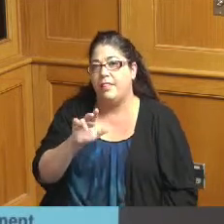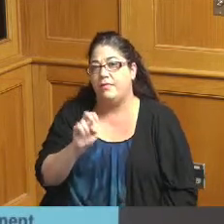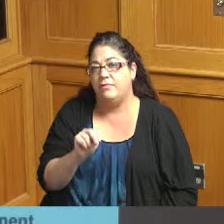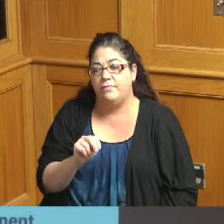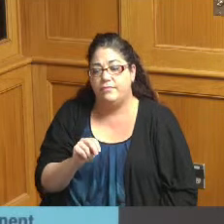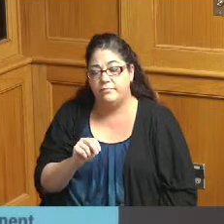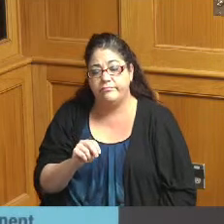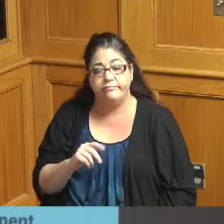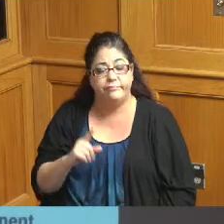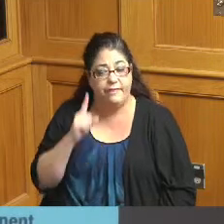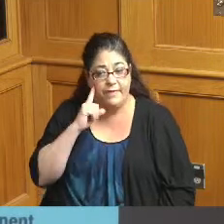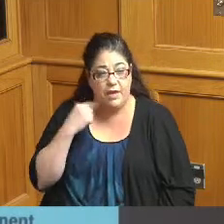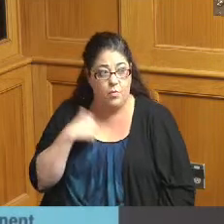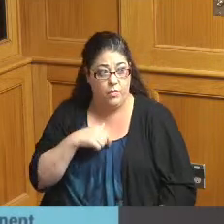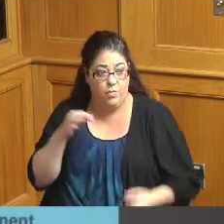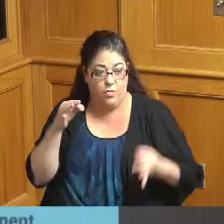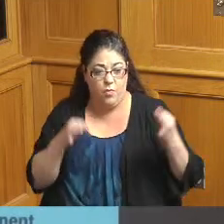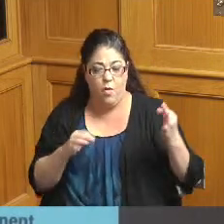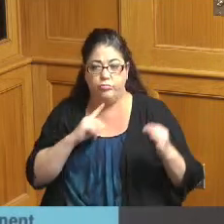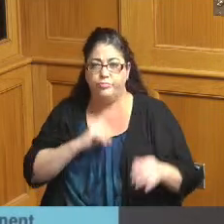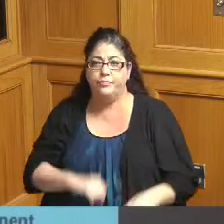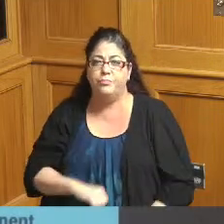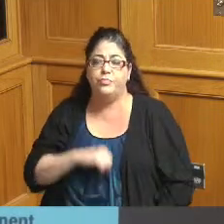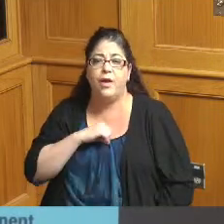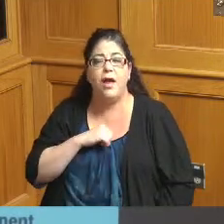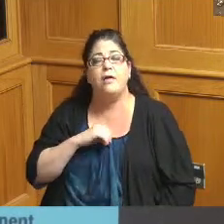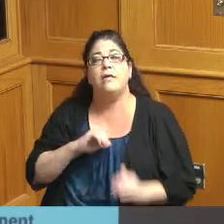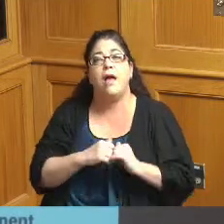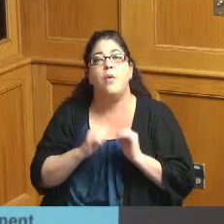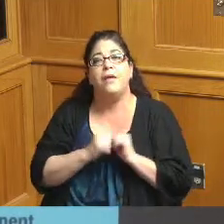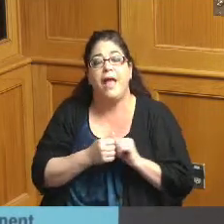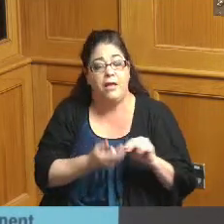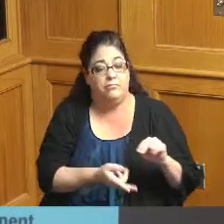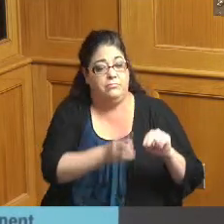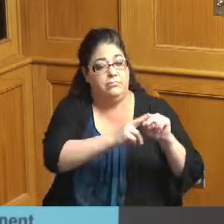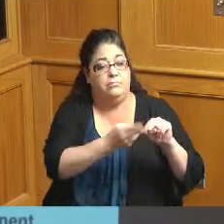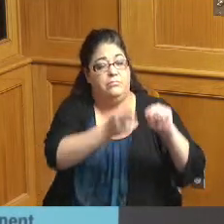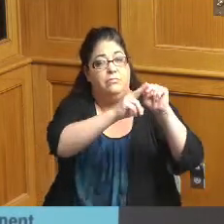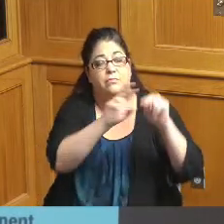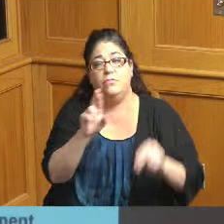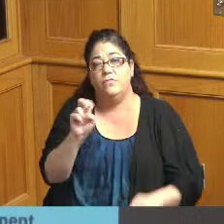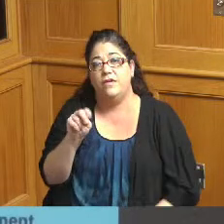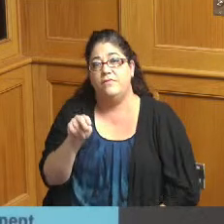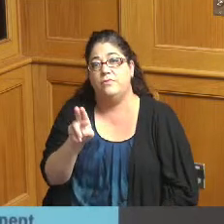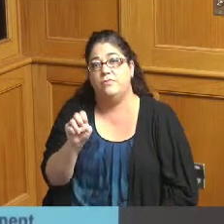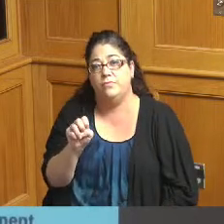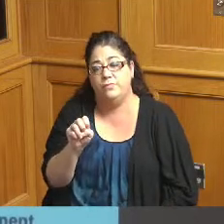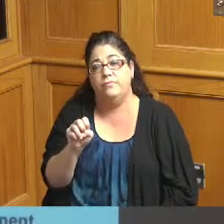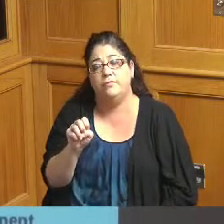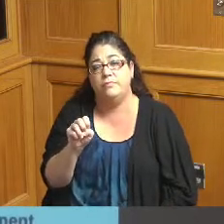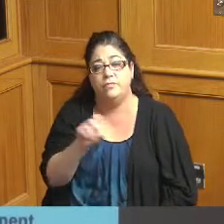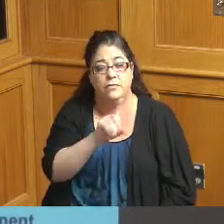court is really proud of is our ability to enhance Revenue so we moved from 2014 to only bringing in